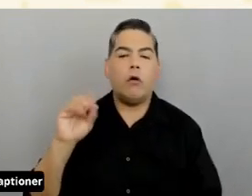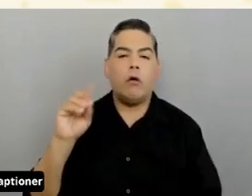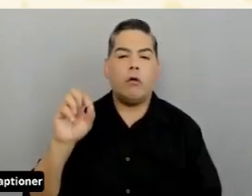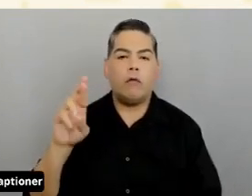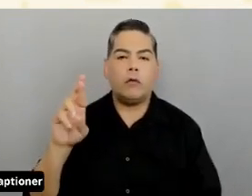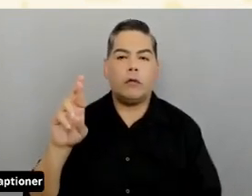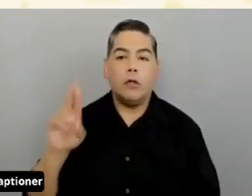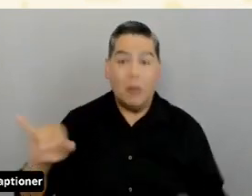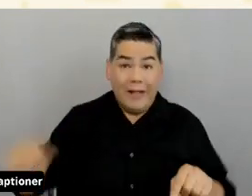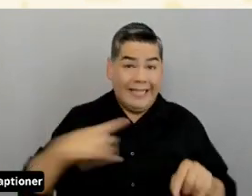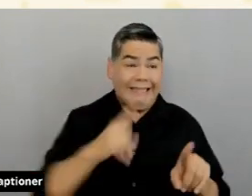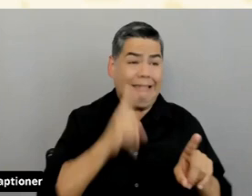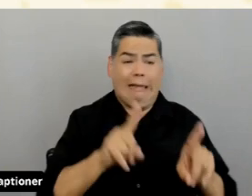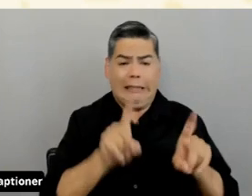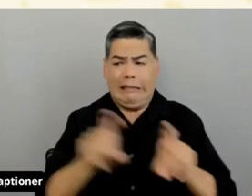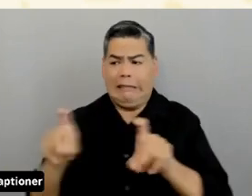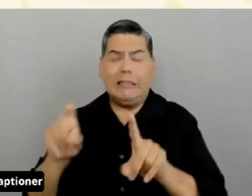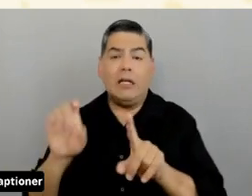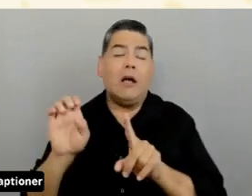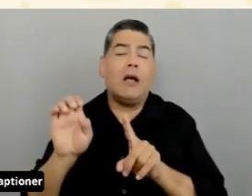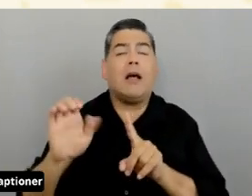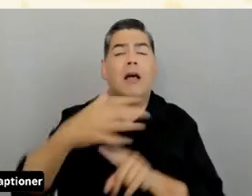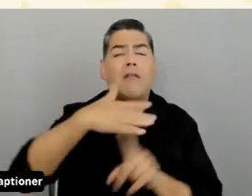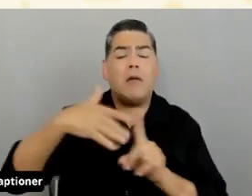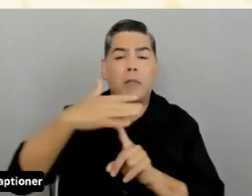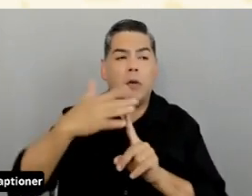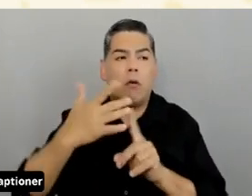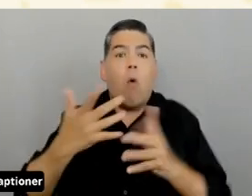But what is going on if we need to test our devices?